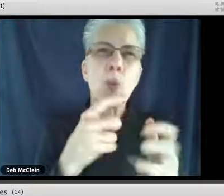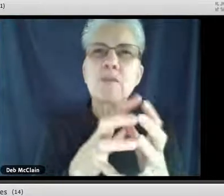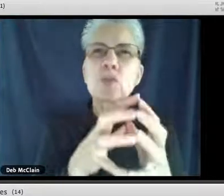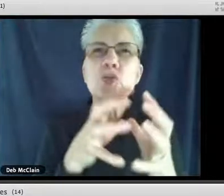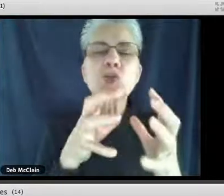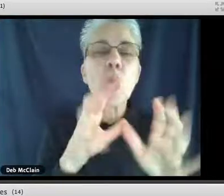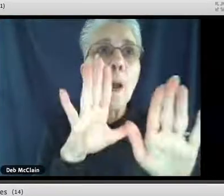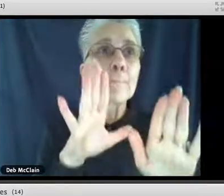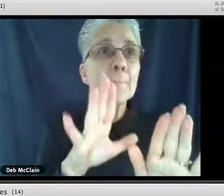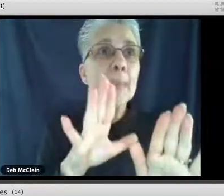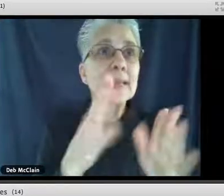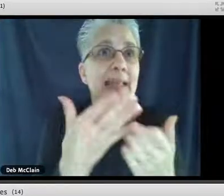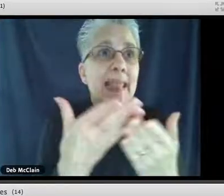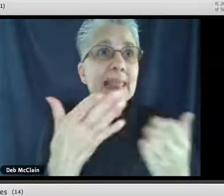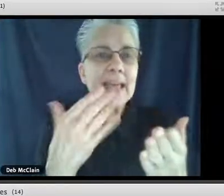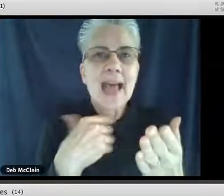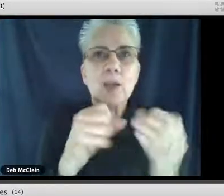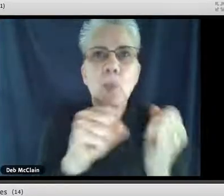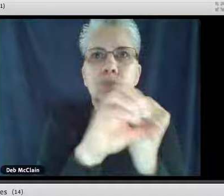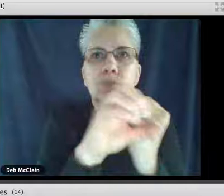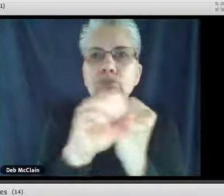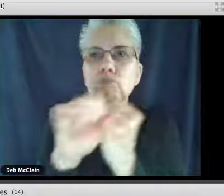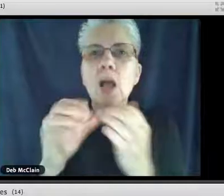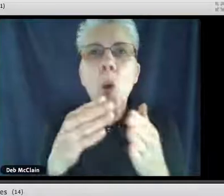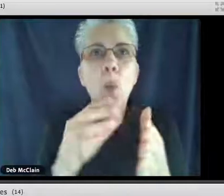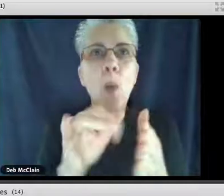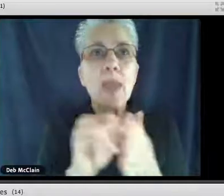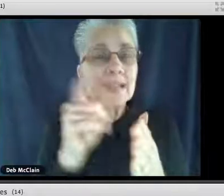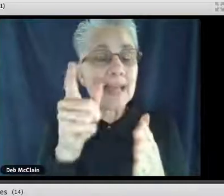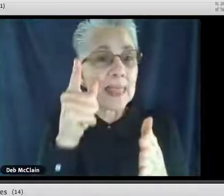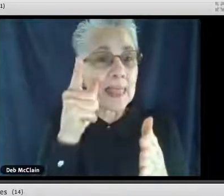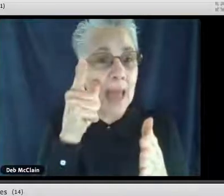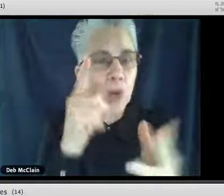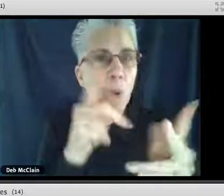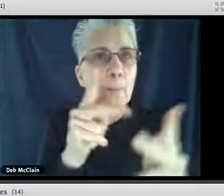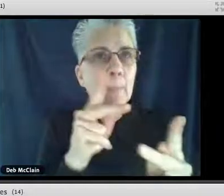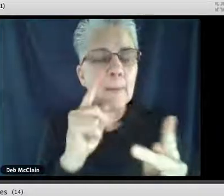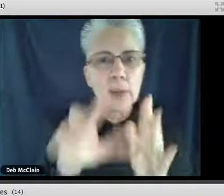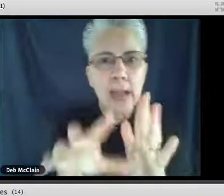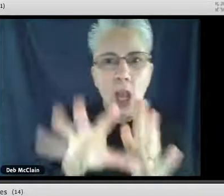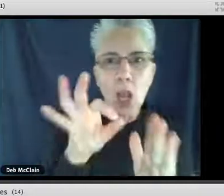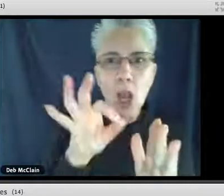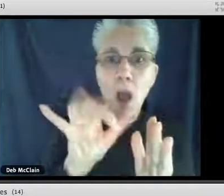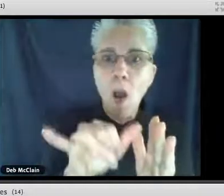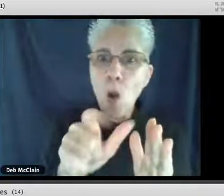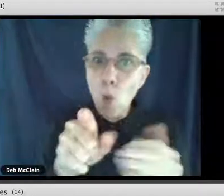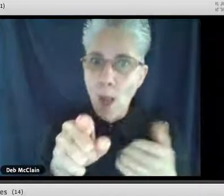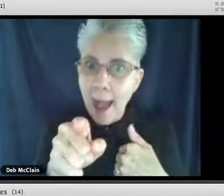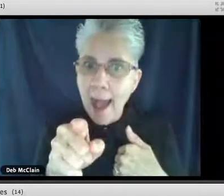and how do we parse it out in a way that's logical, that people can discover it, people can find it in an easy way?